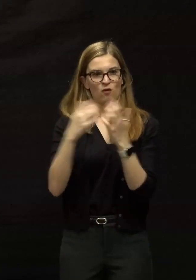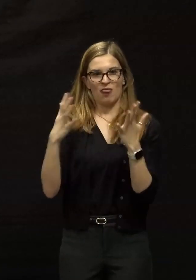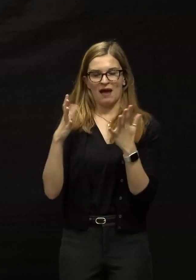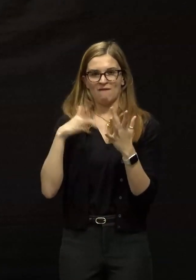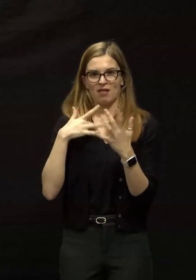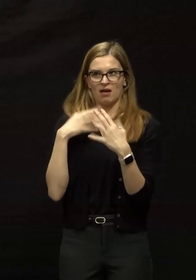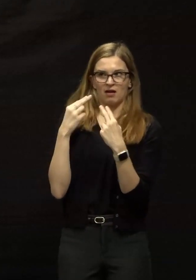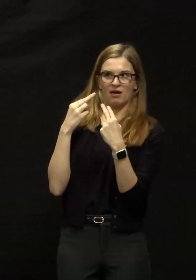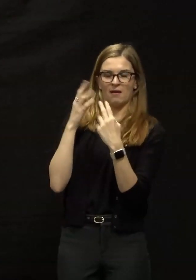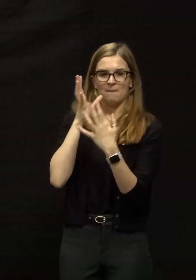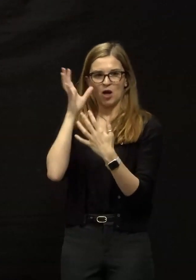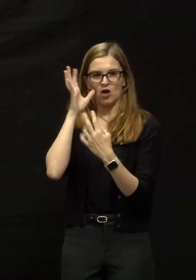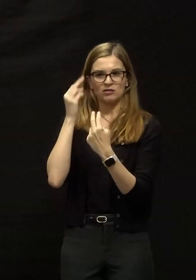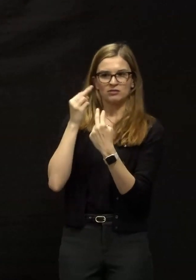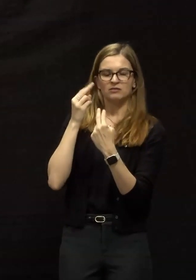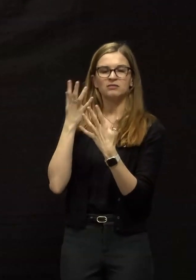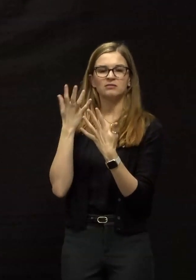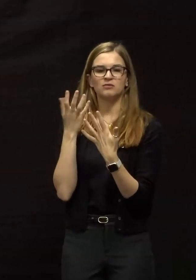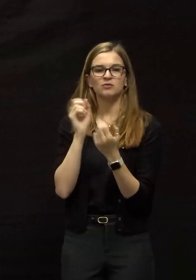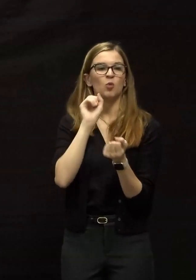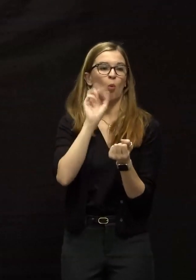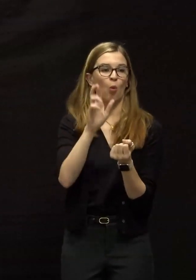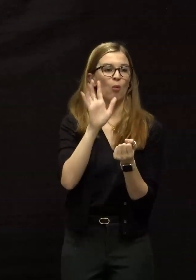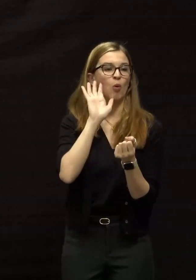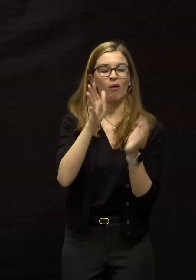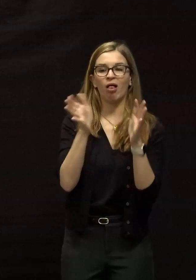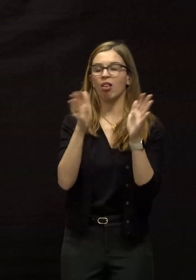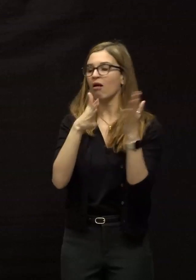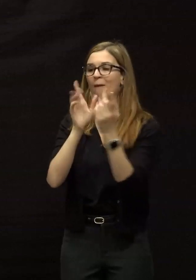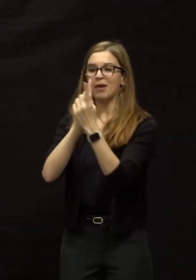about how they're feeling, you know, without the parents there